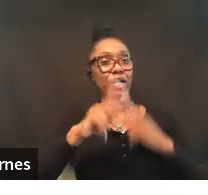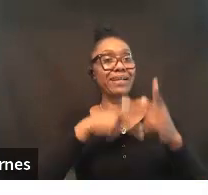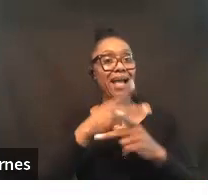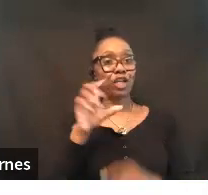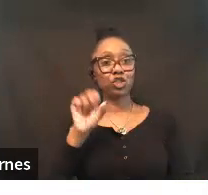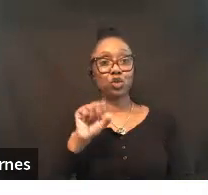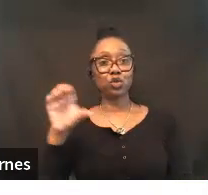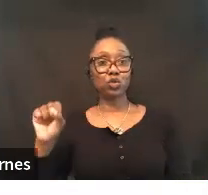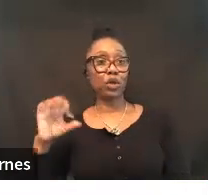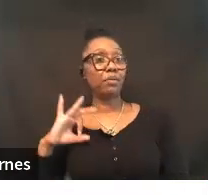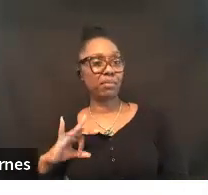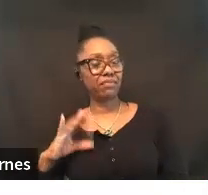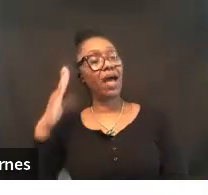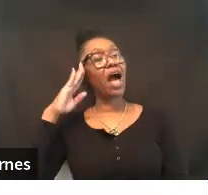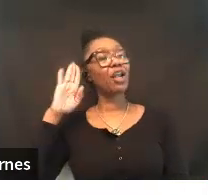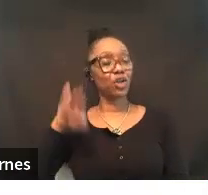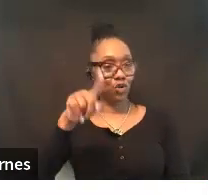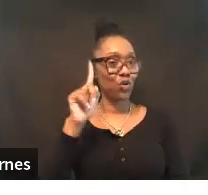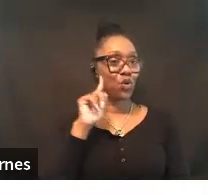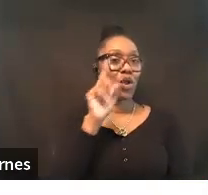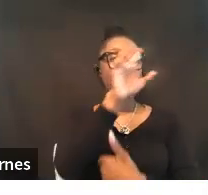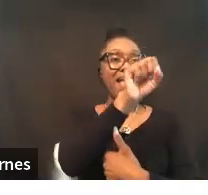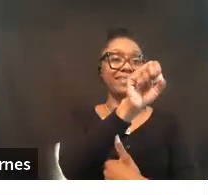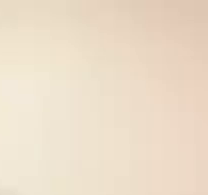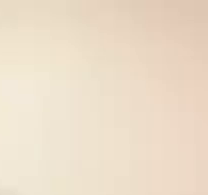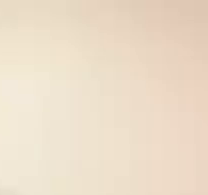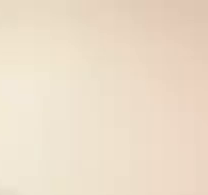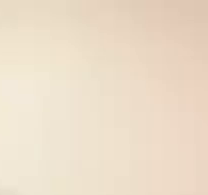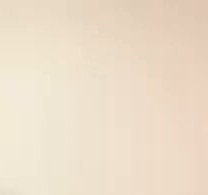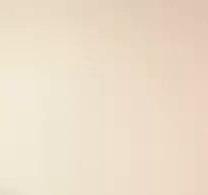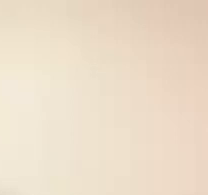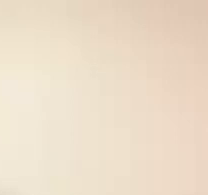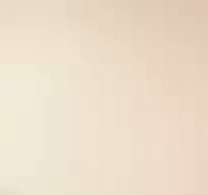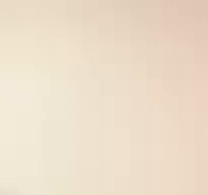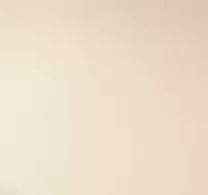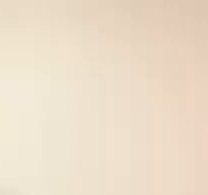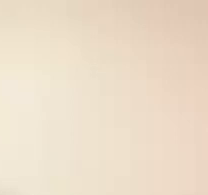I know you've all heard of SSI and FFDI. Those are some of the things we will focus on.